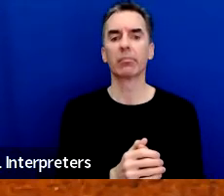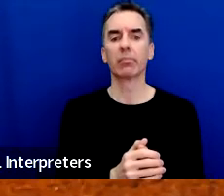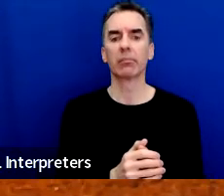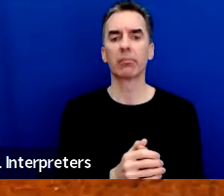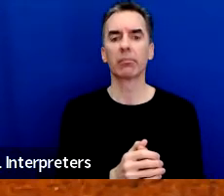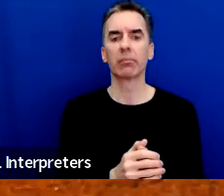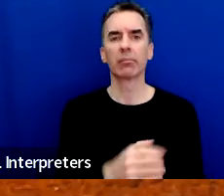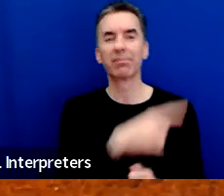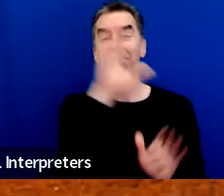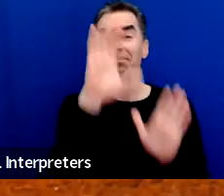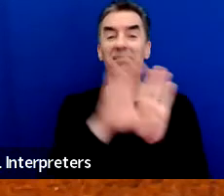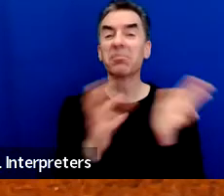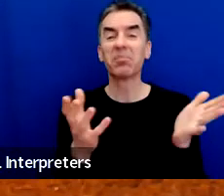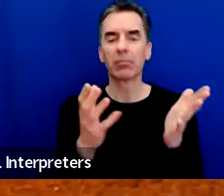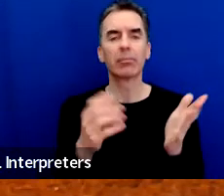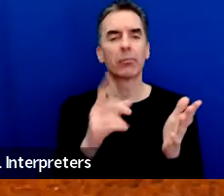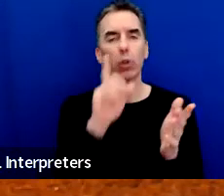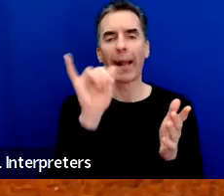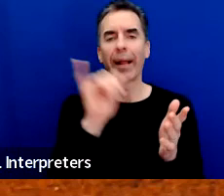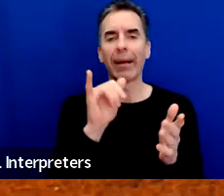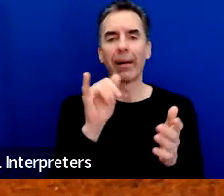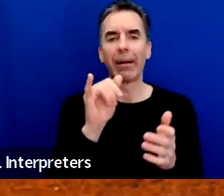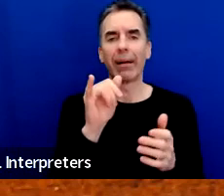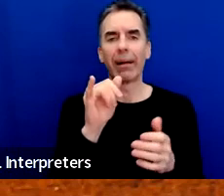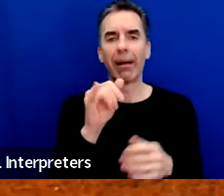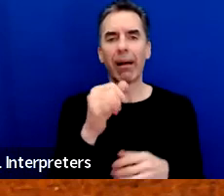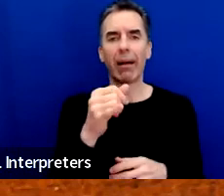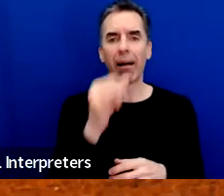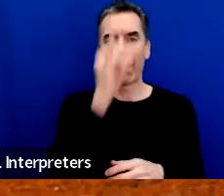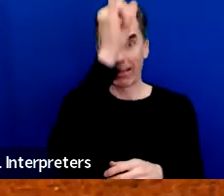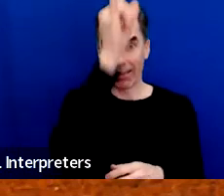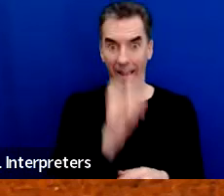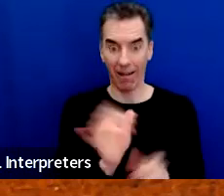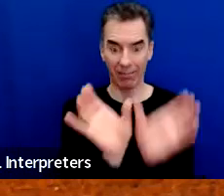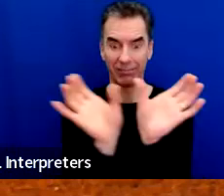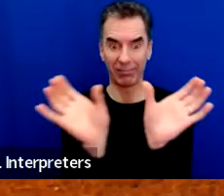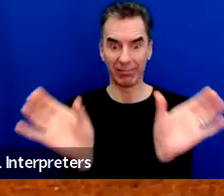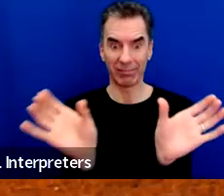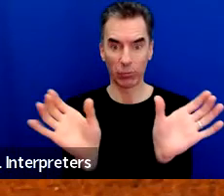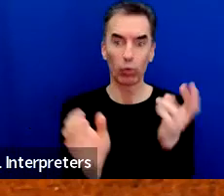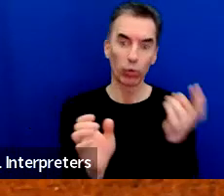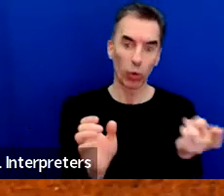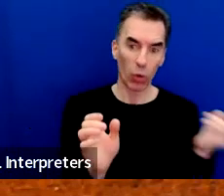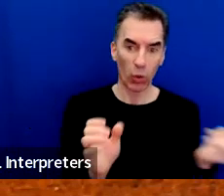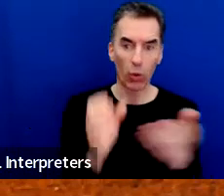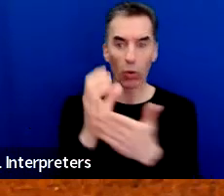drawn between, of course, materials and library resources. As a librarian, I'm pretty familiar with faculty using